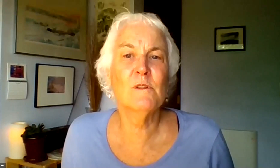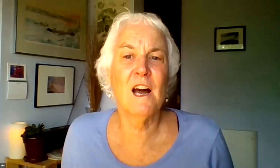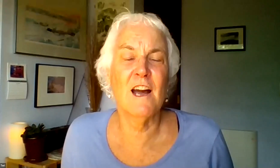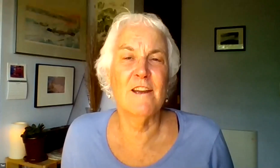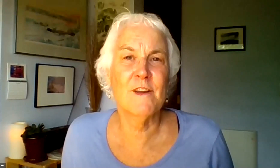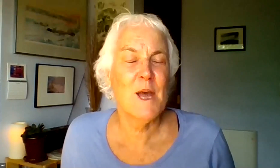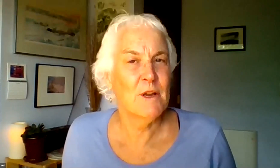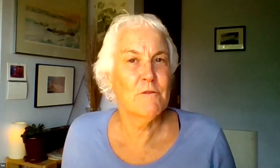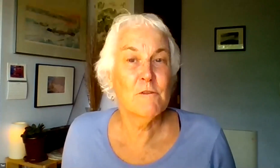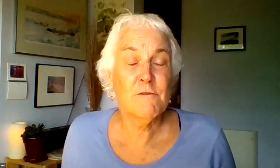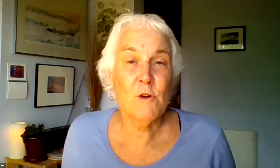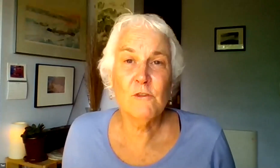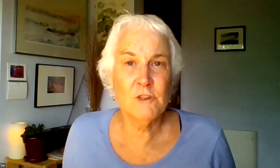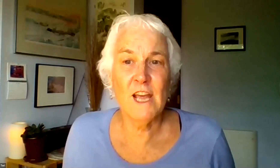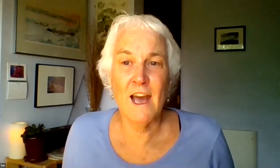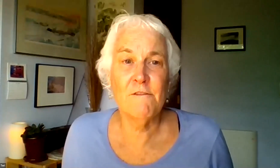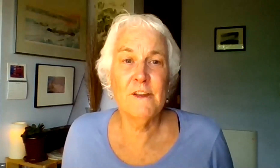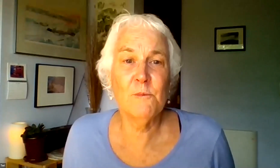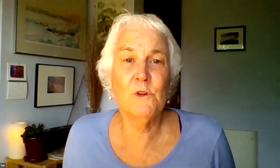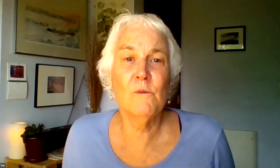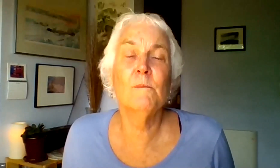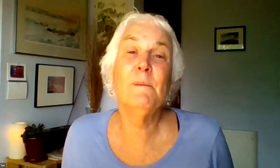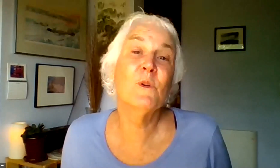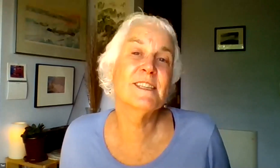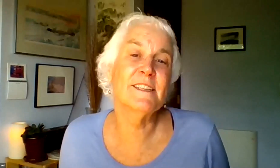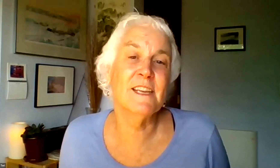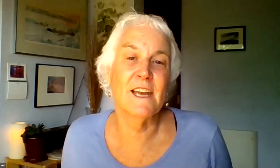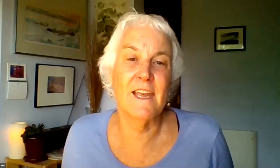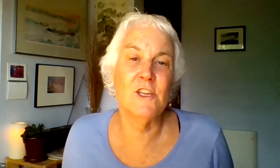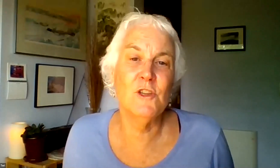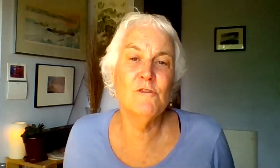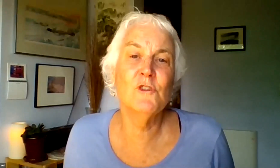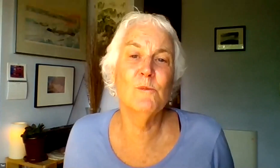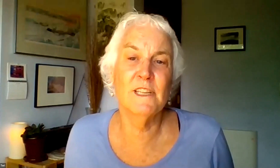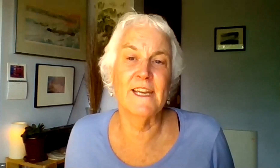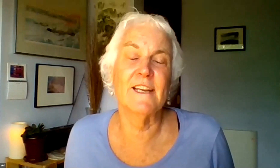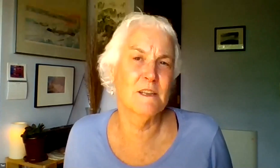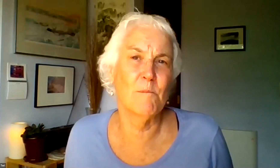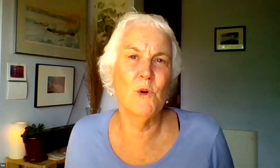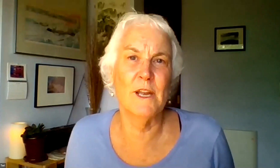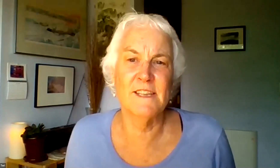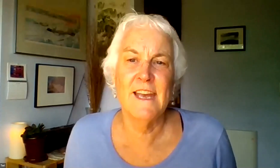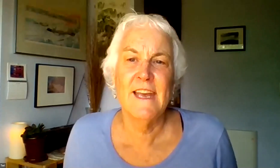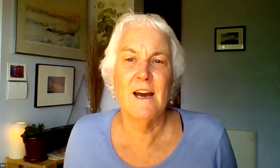man. Tune in for that on Sunday. One last -- I just let everybody know we'